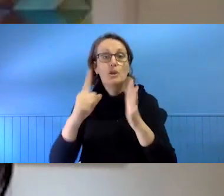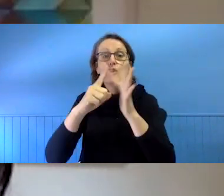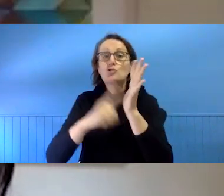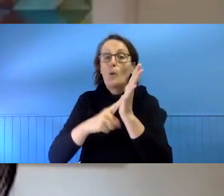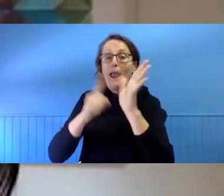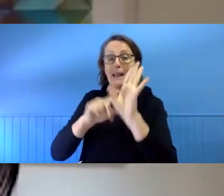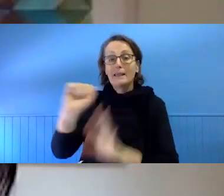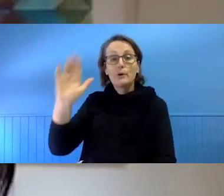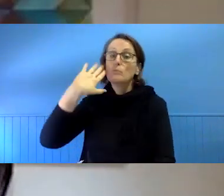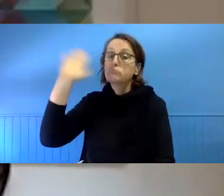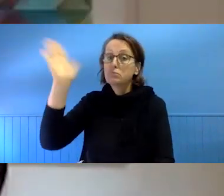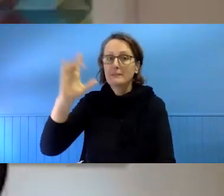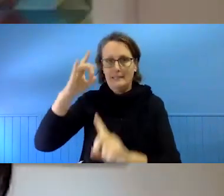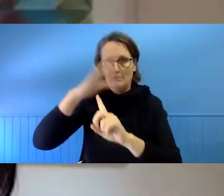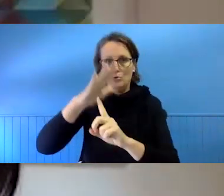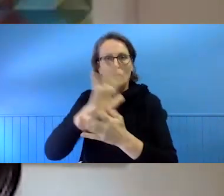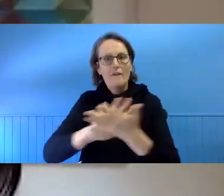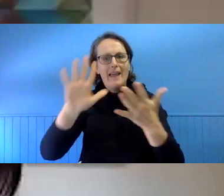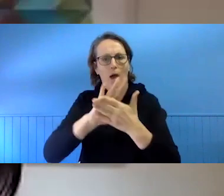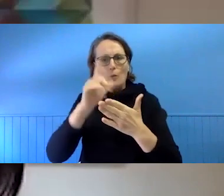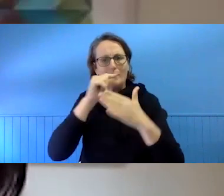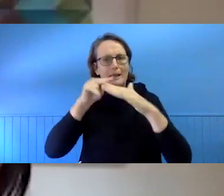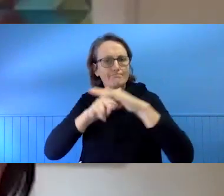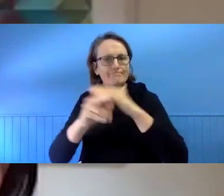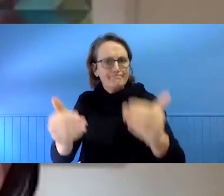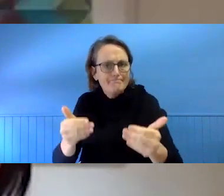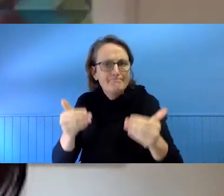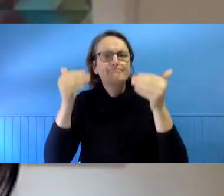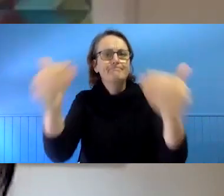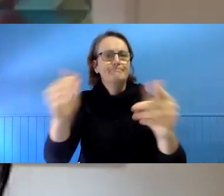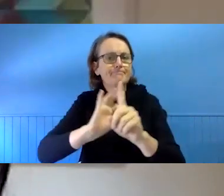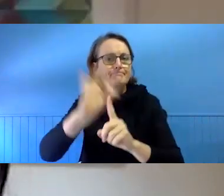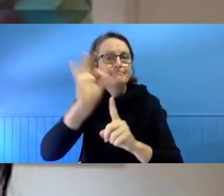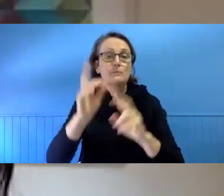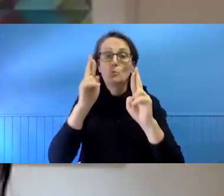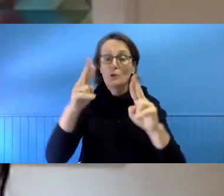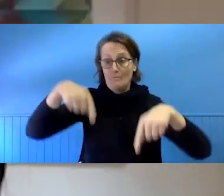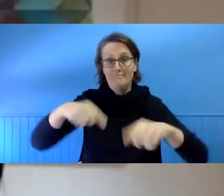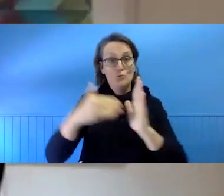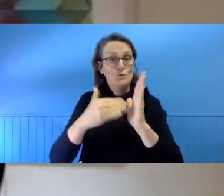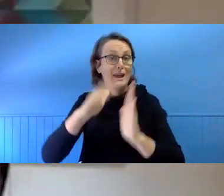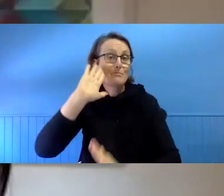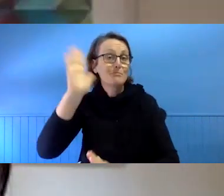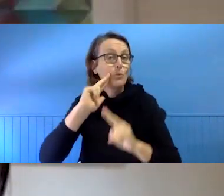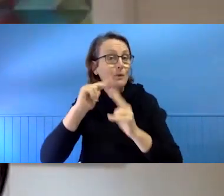conversation about how we may move forward we hope it's helpful for you.